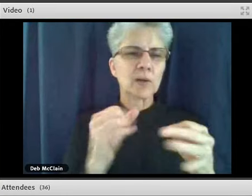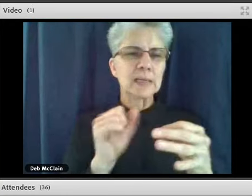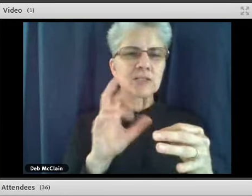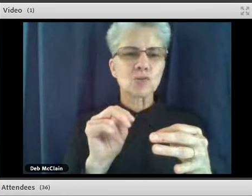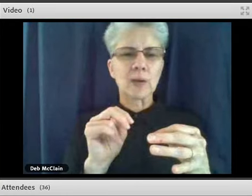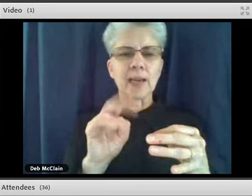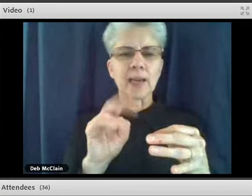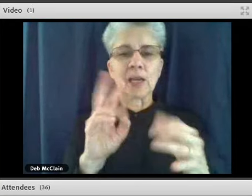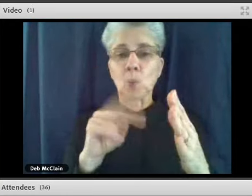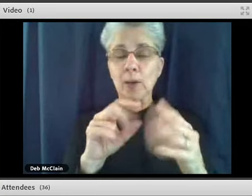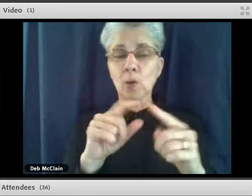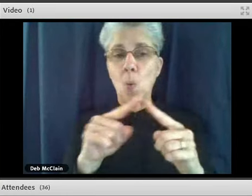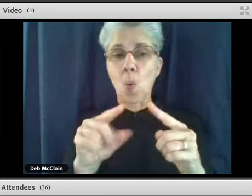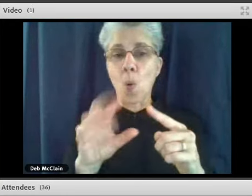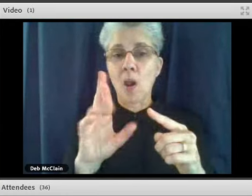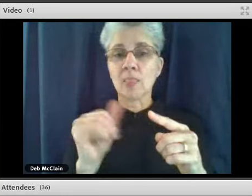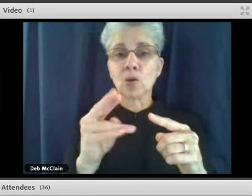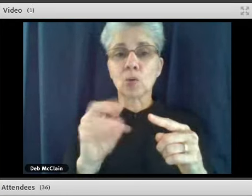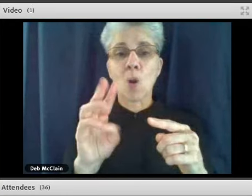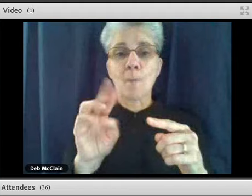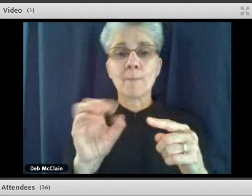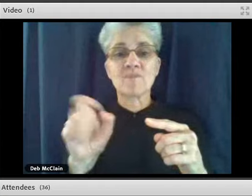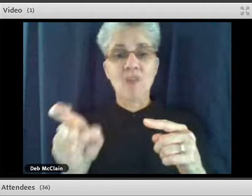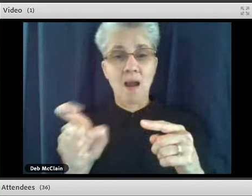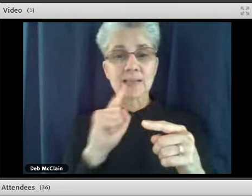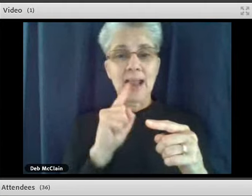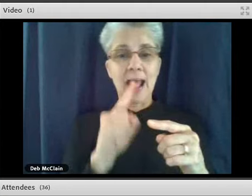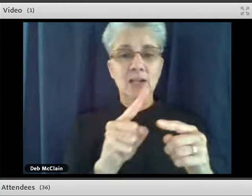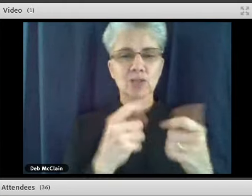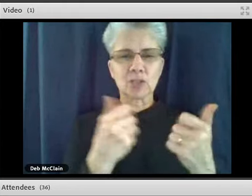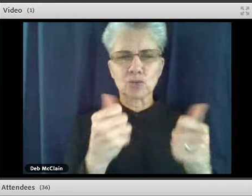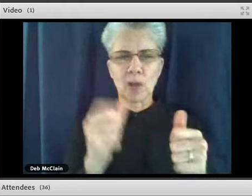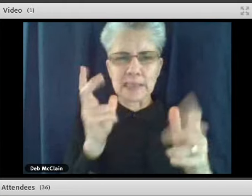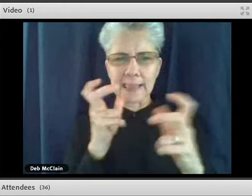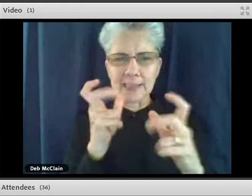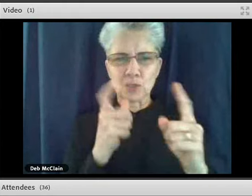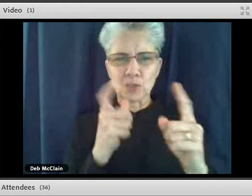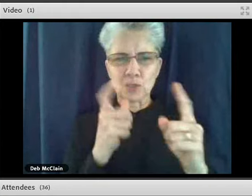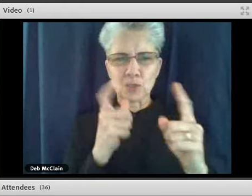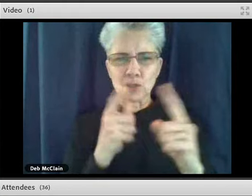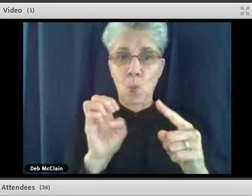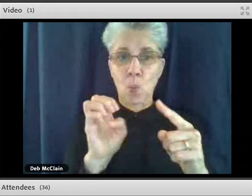is take one of those, maybe the free screen saver -- screen reader -- or this ChromeVox and actually take it